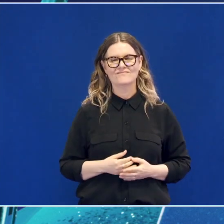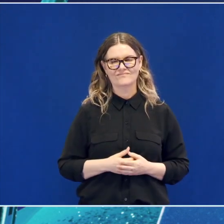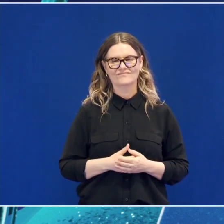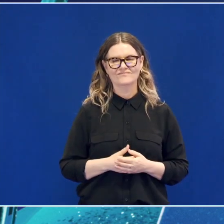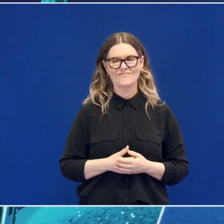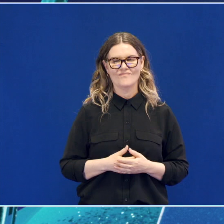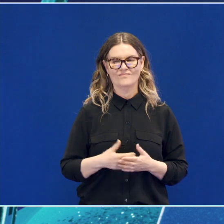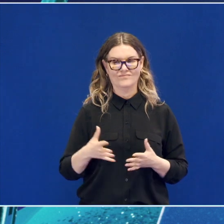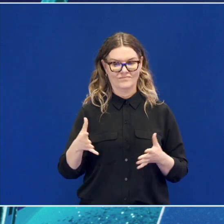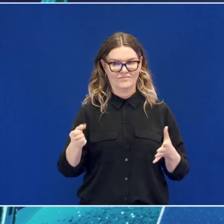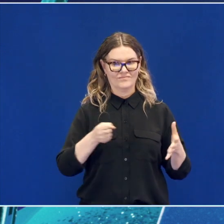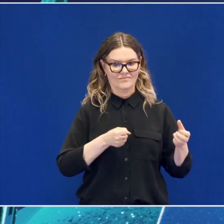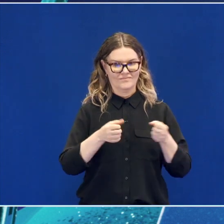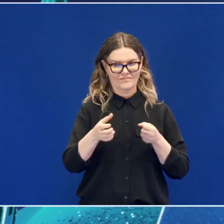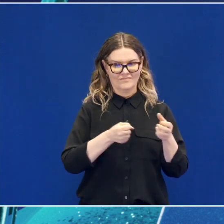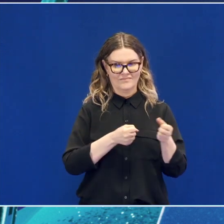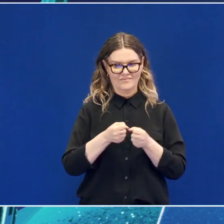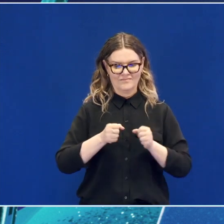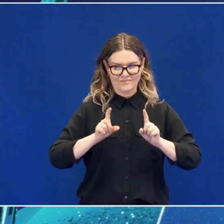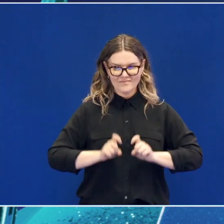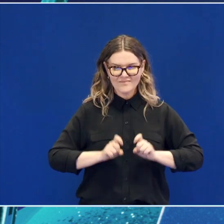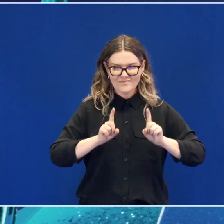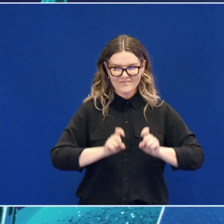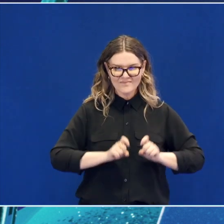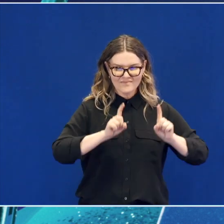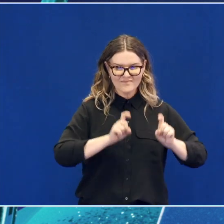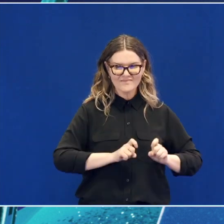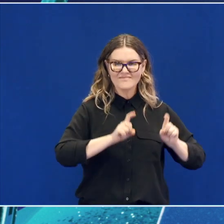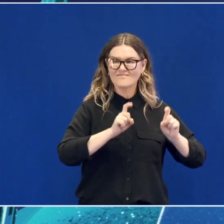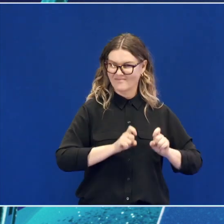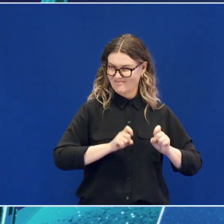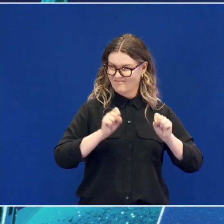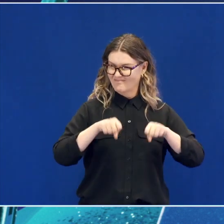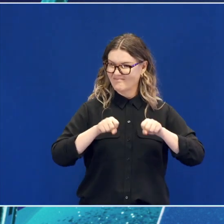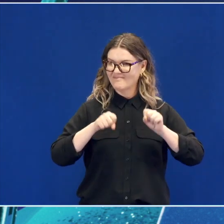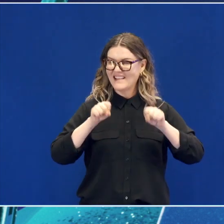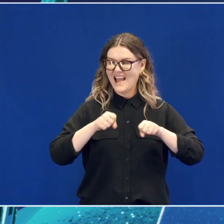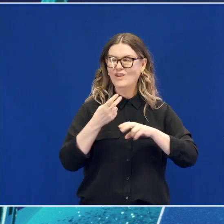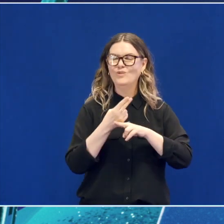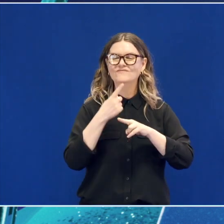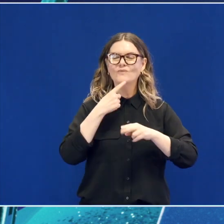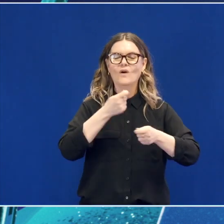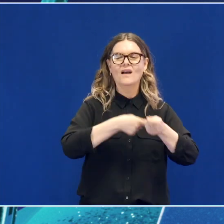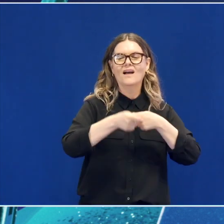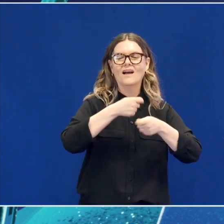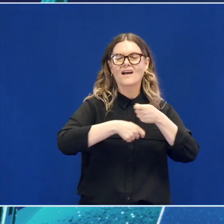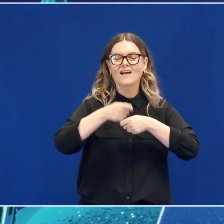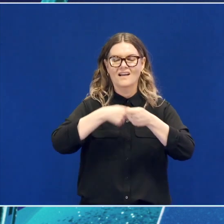and even in the future. Circling back to the kind of what's going